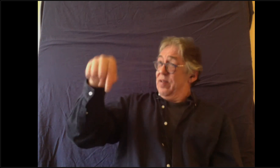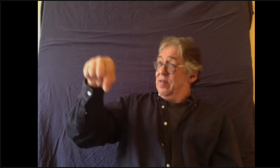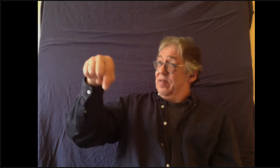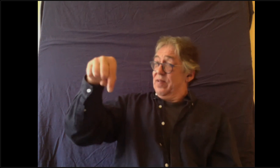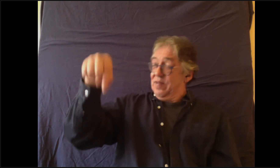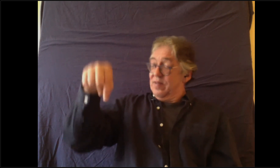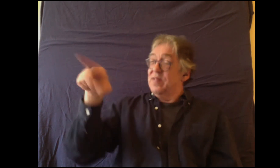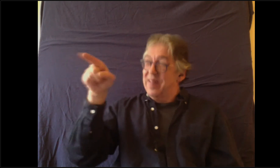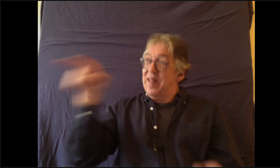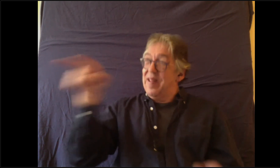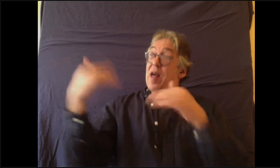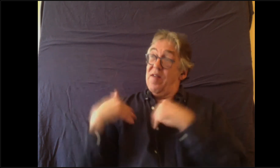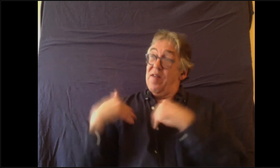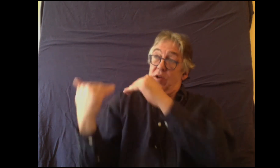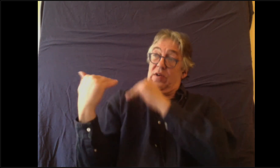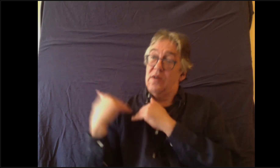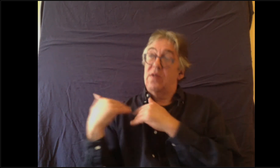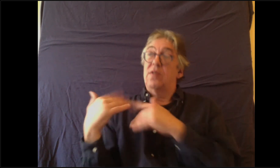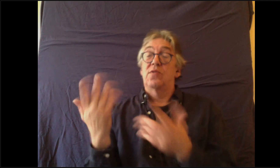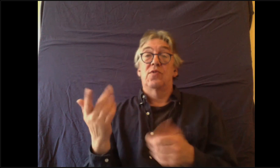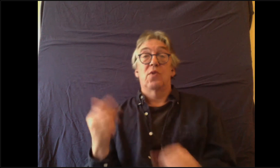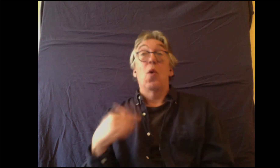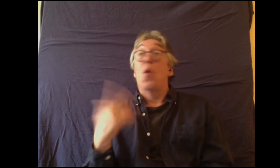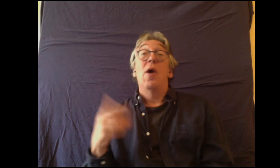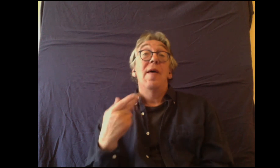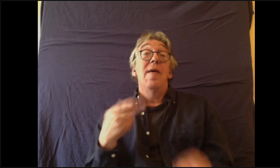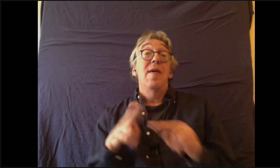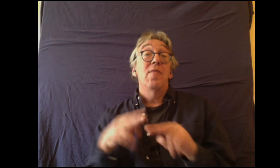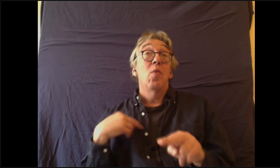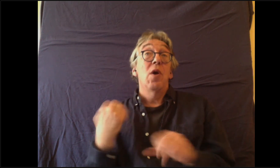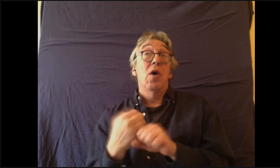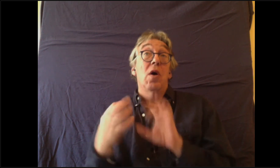The stronger collaboration they have the better they'll do their work